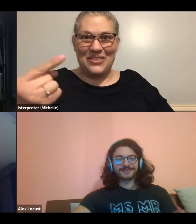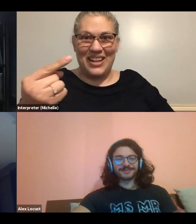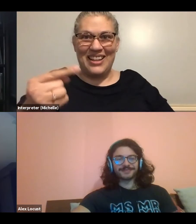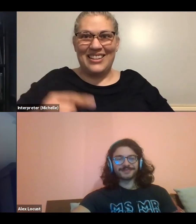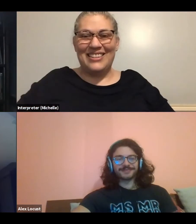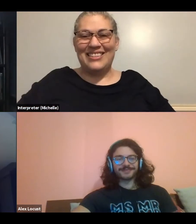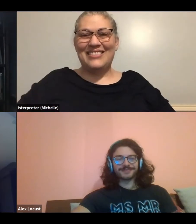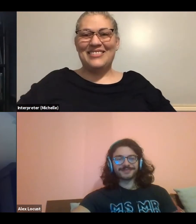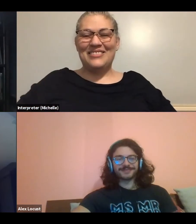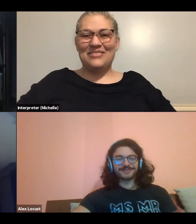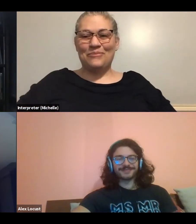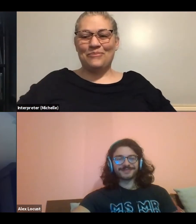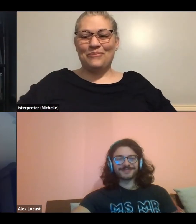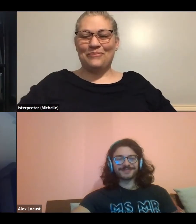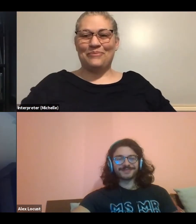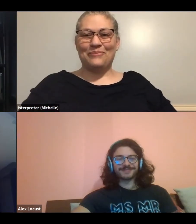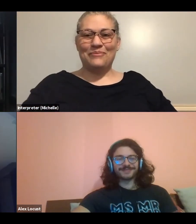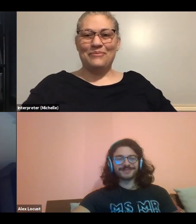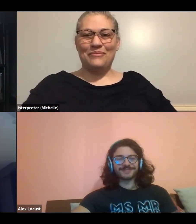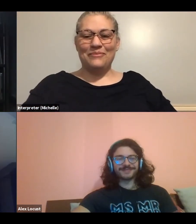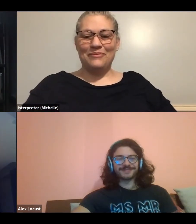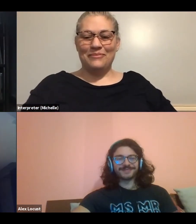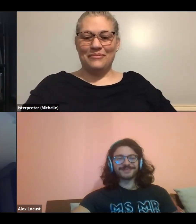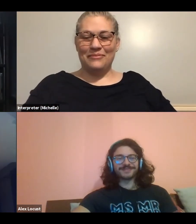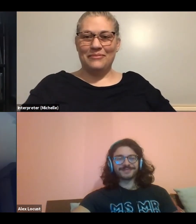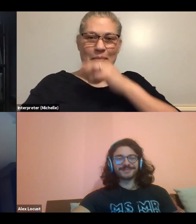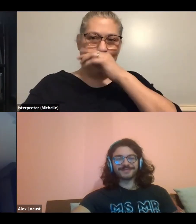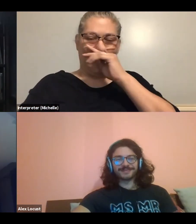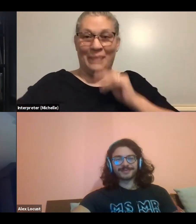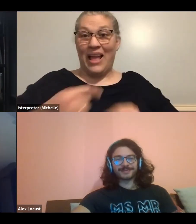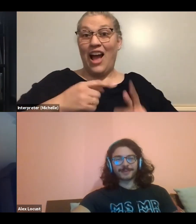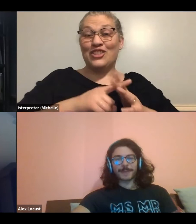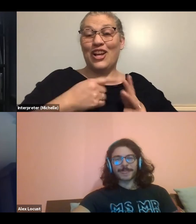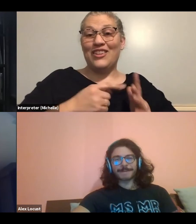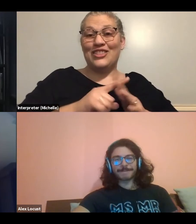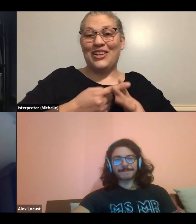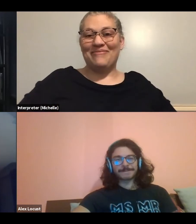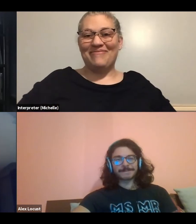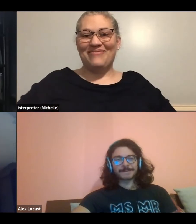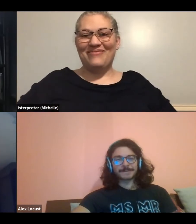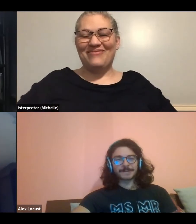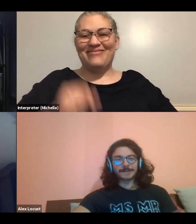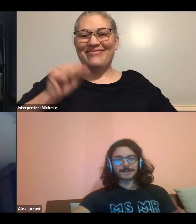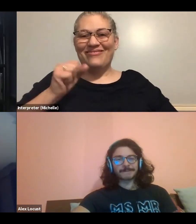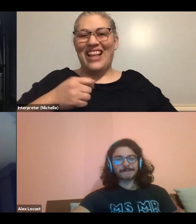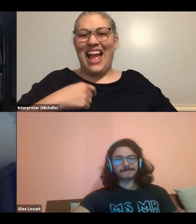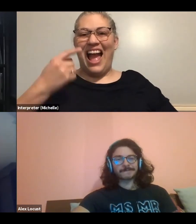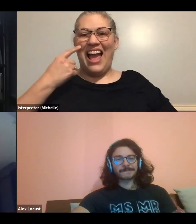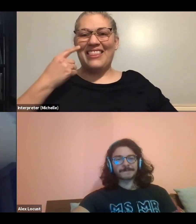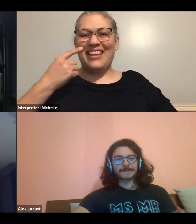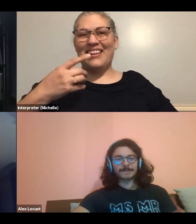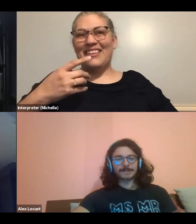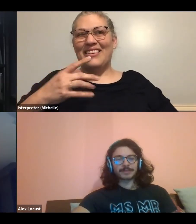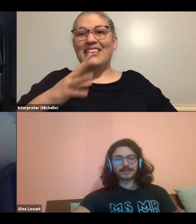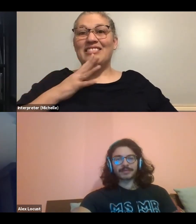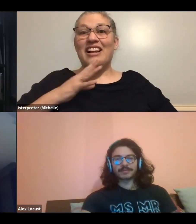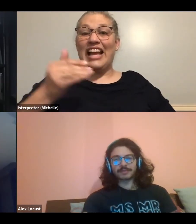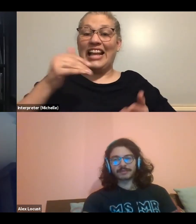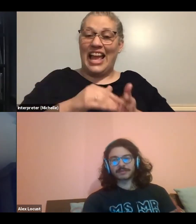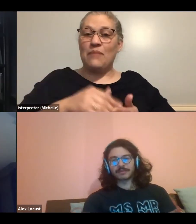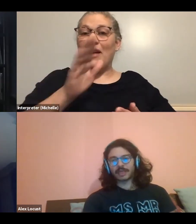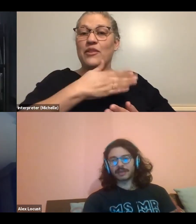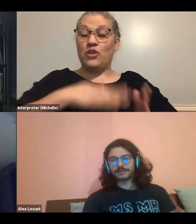Matthew Alaniz: i'll start i'll start yeah I think like what you're talking about Gaelynn Lea again so often we see we see things that are like you know pity focused or.